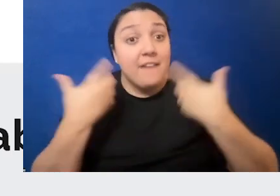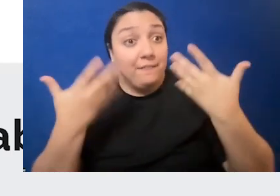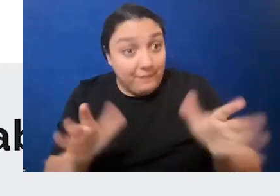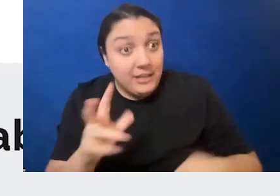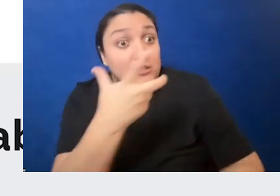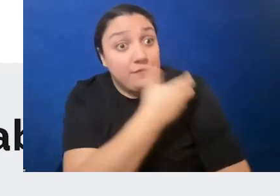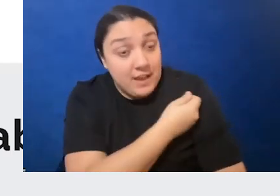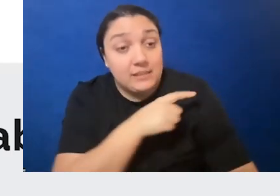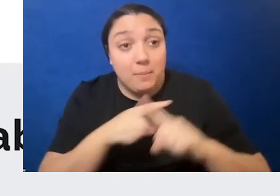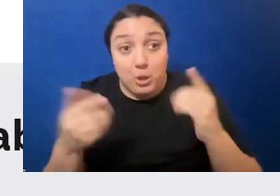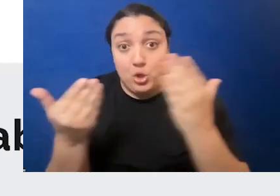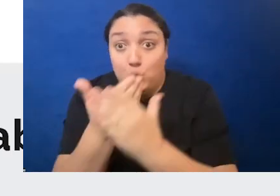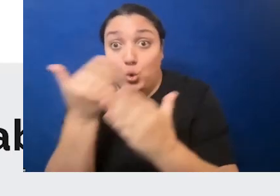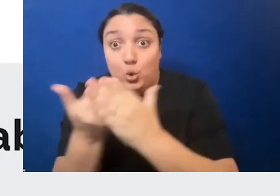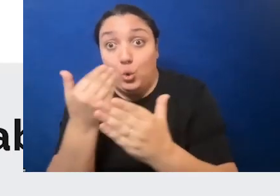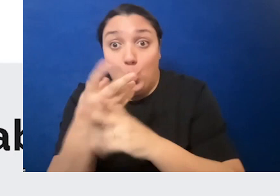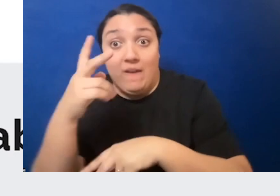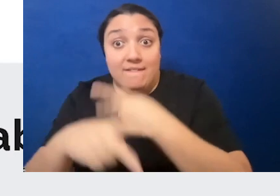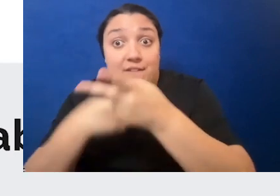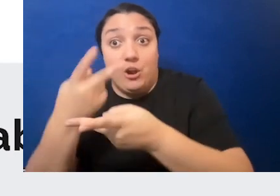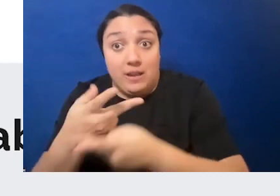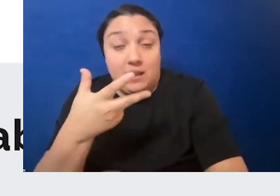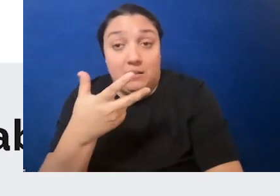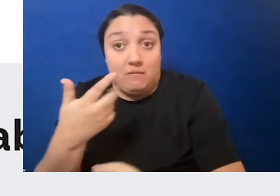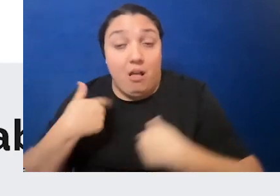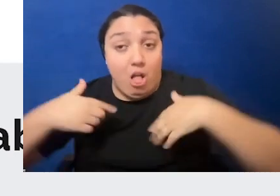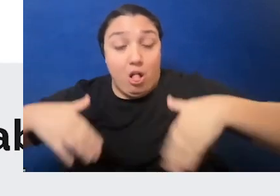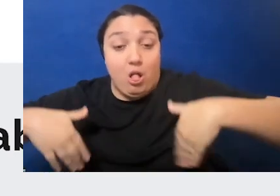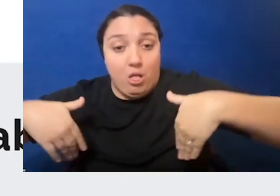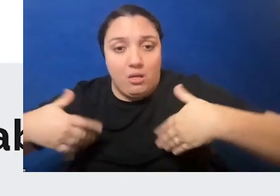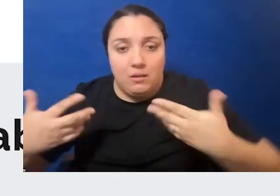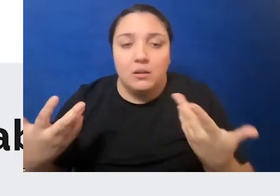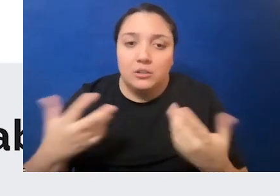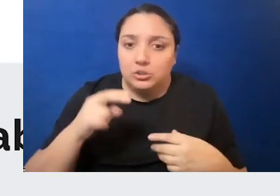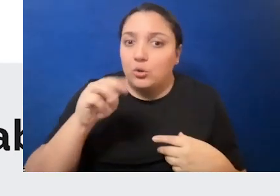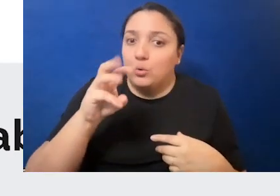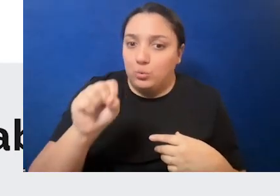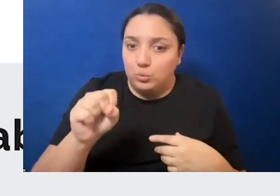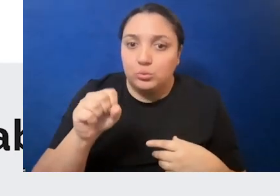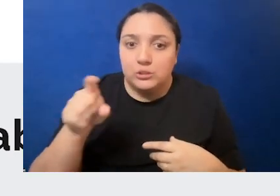I WAS VACCINATED BUT I DIDN'T GET THE BOOSTER. IT IS ALL OVER THE NEWS AND KIDS